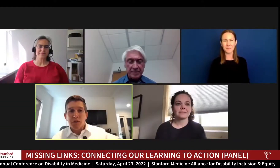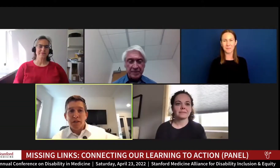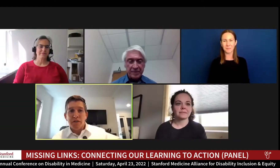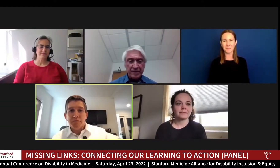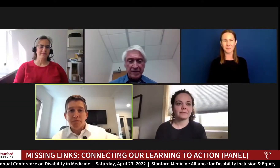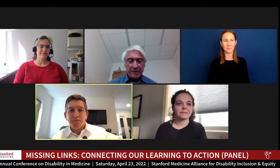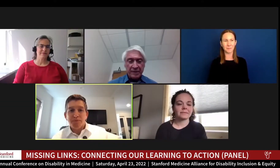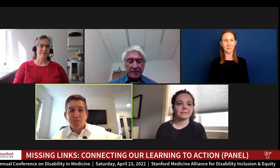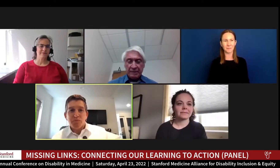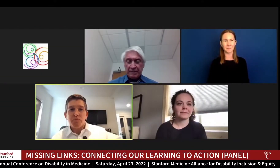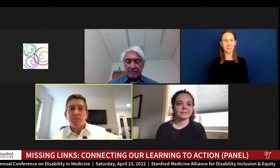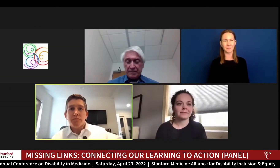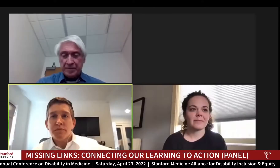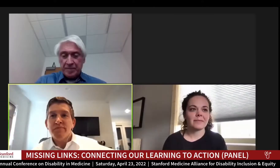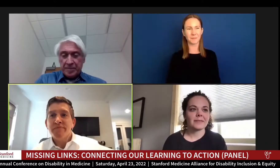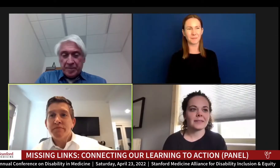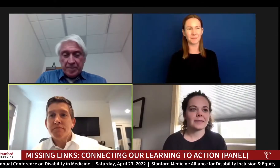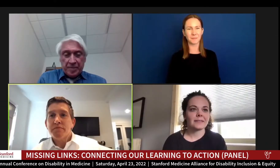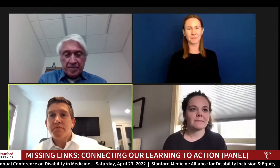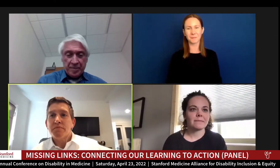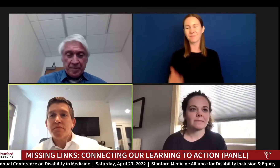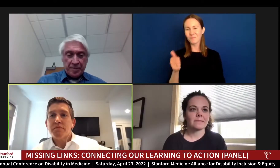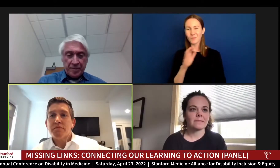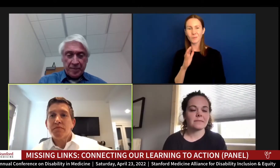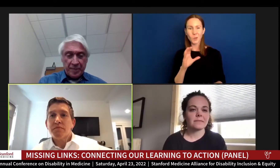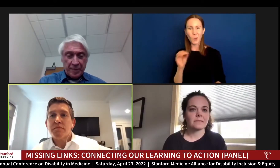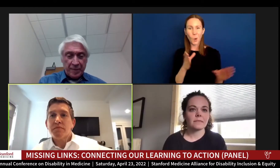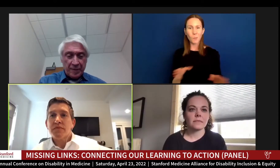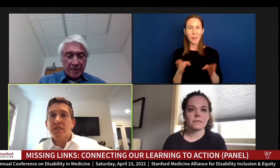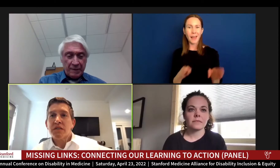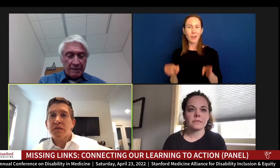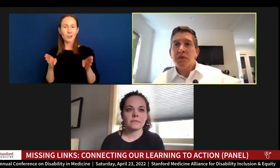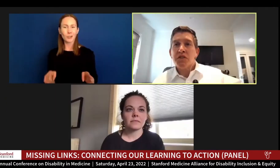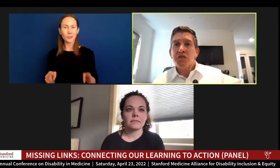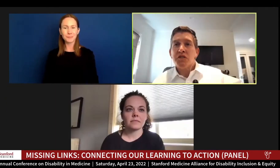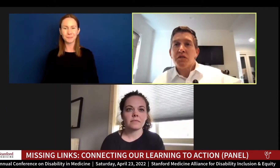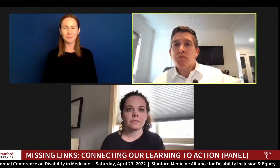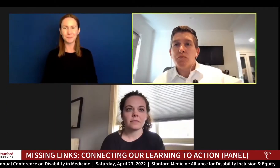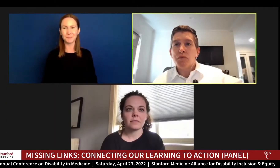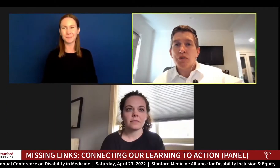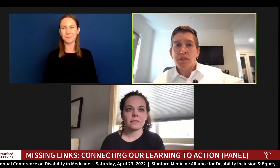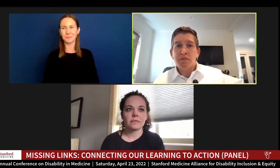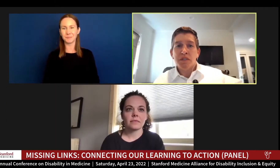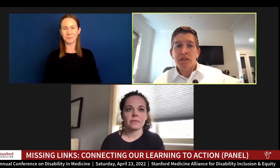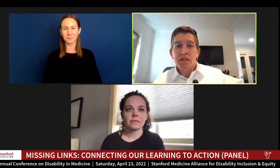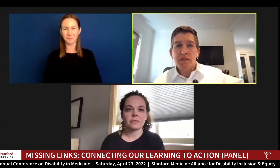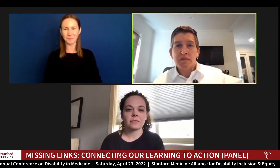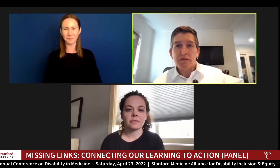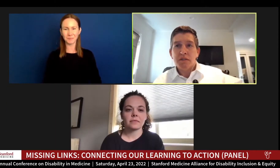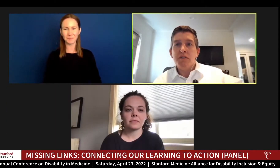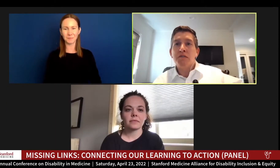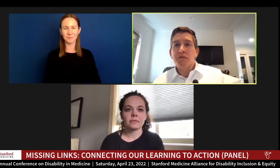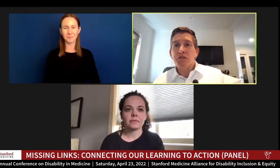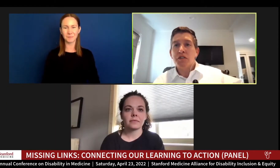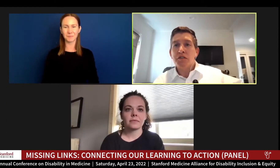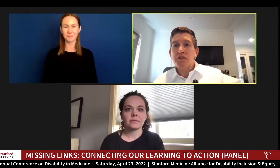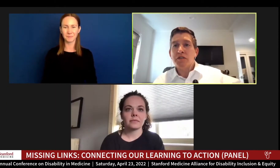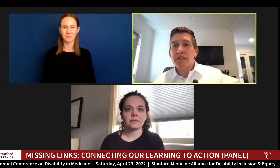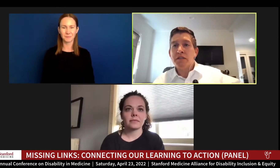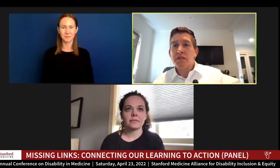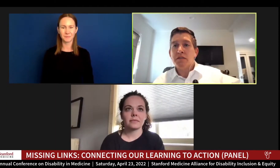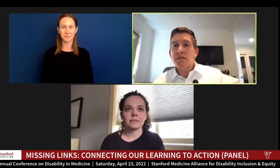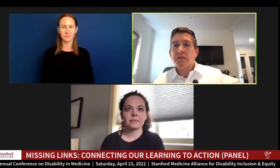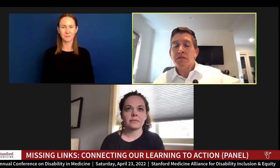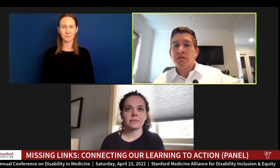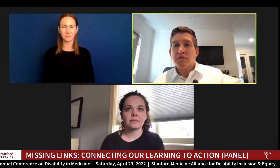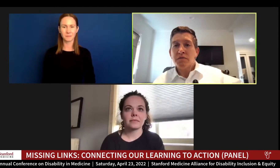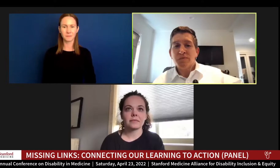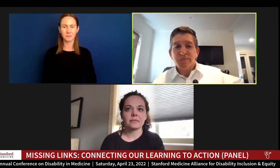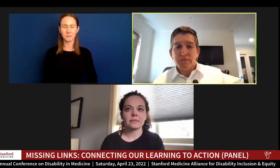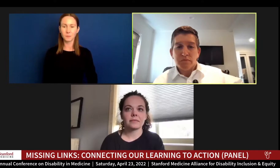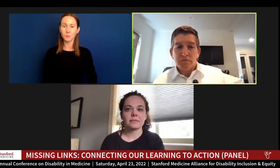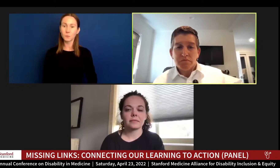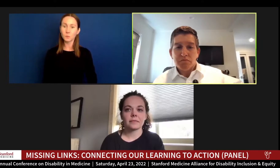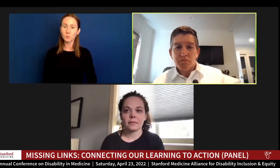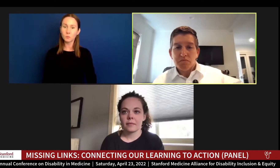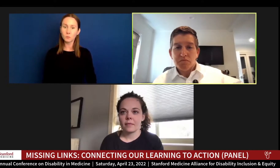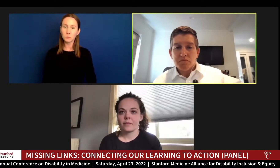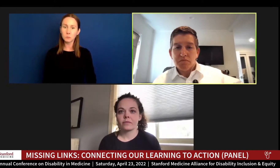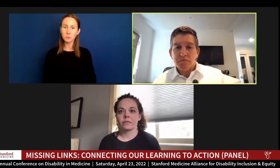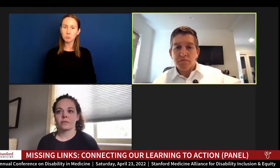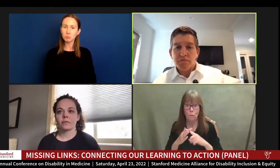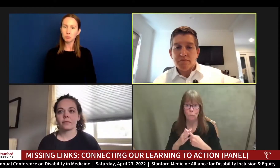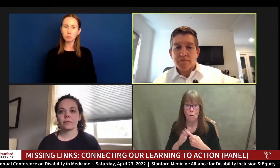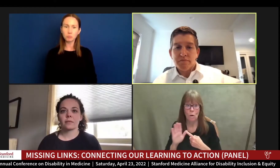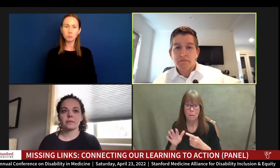Let me just pull up the—you know, share the screen.